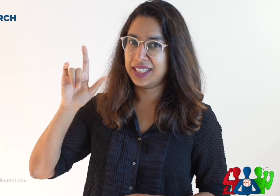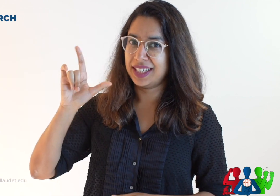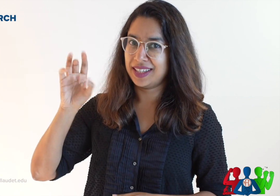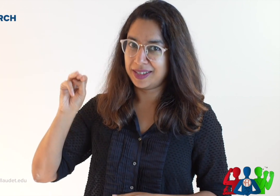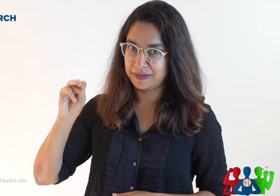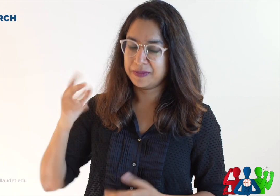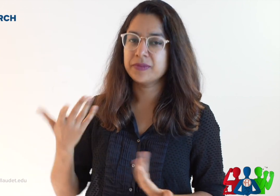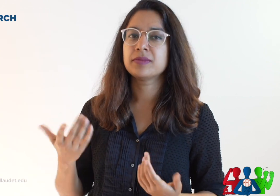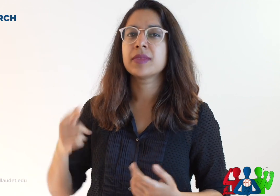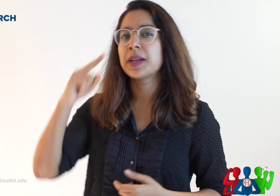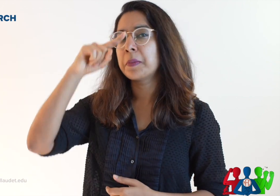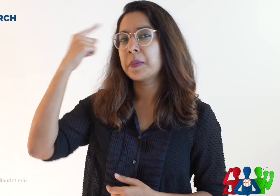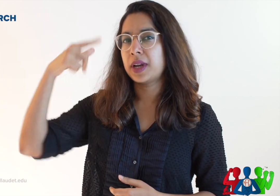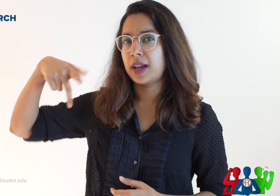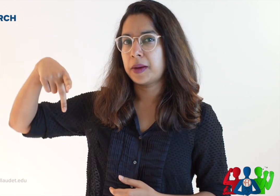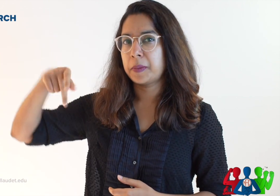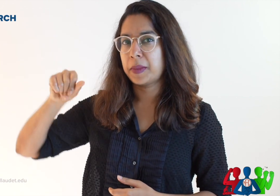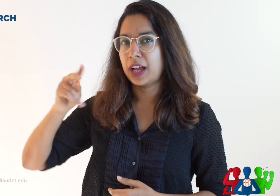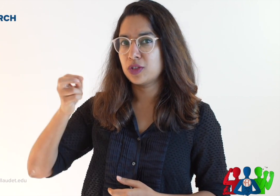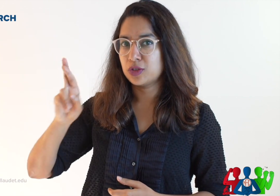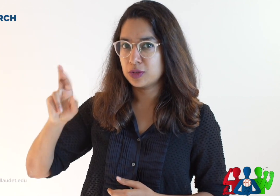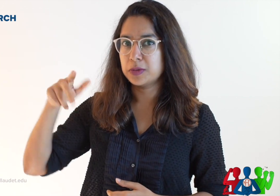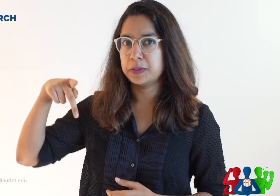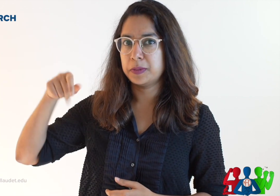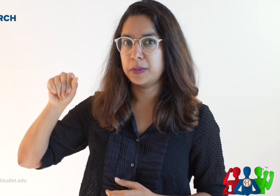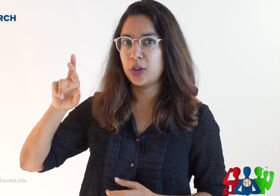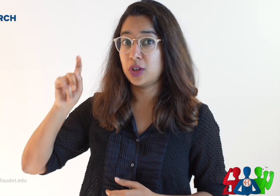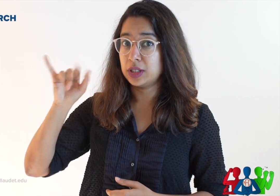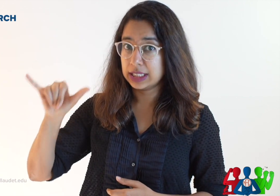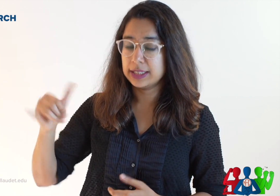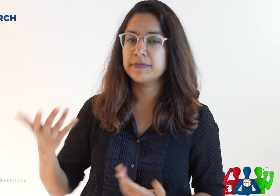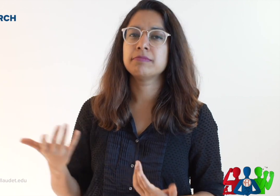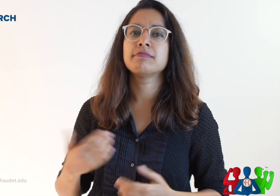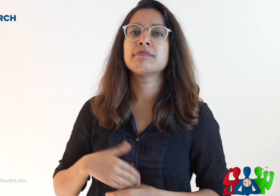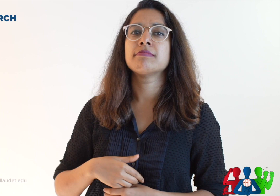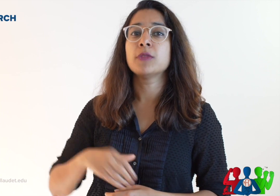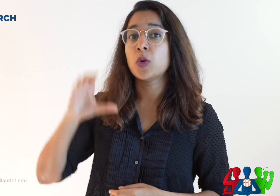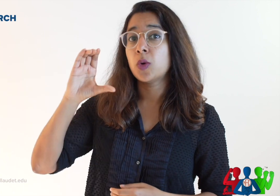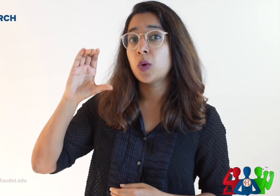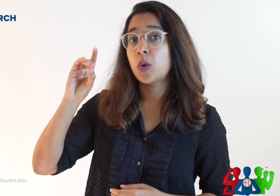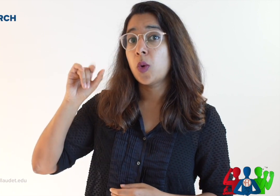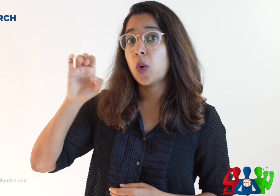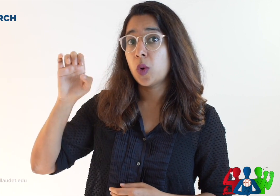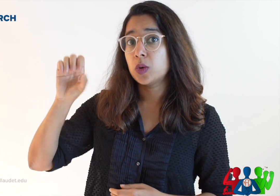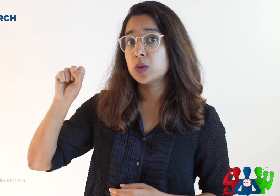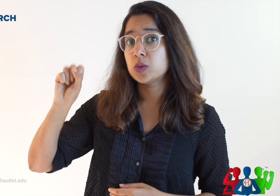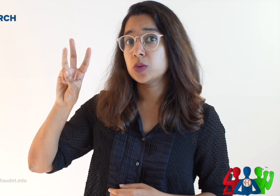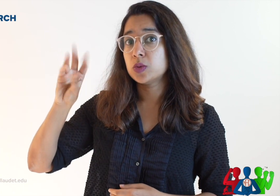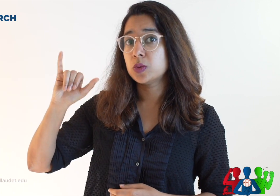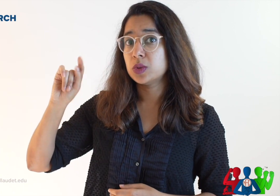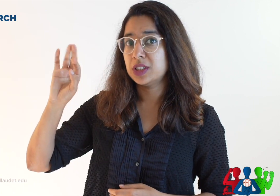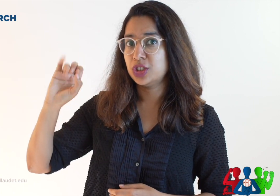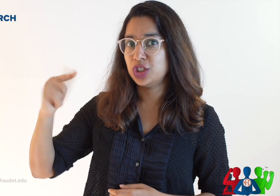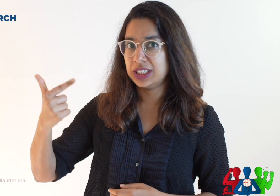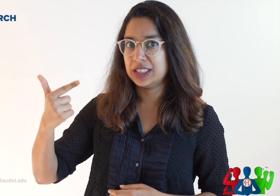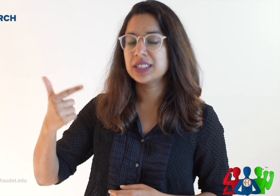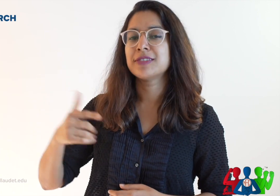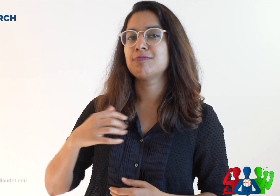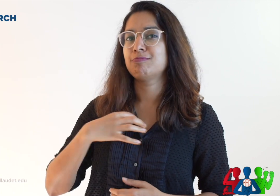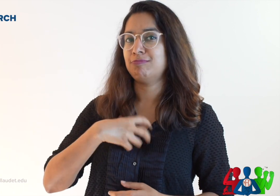to research the Black Lives Matter Movement, the Black Panther’s Party, or code switching.